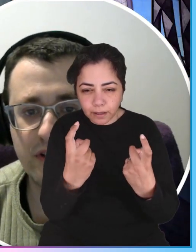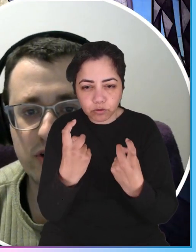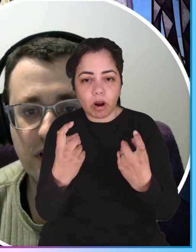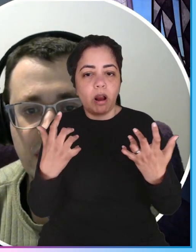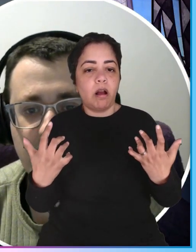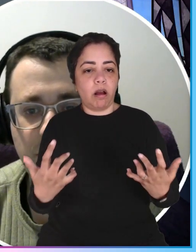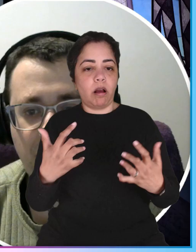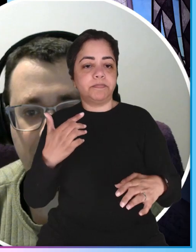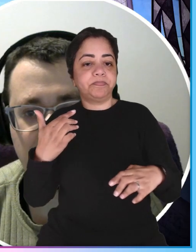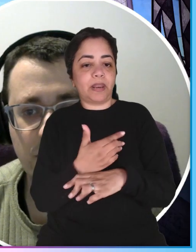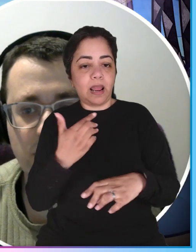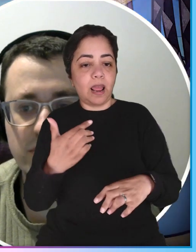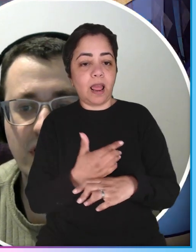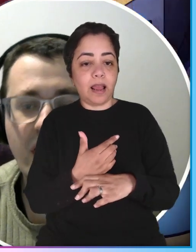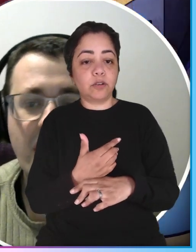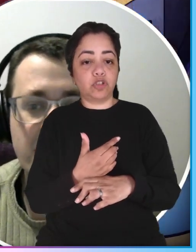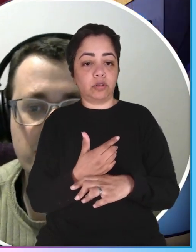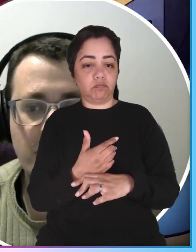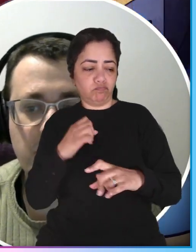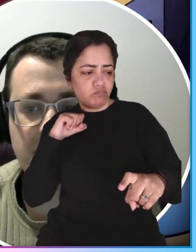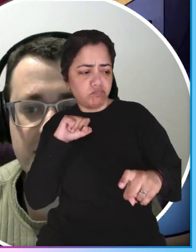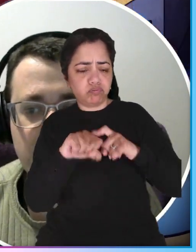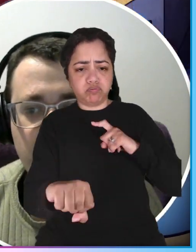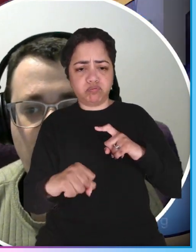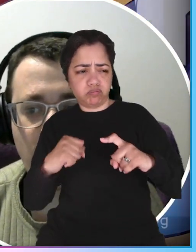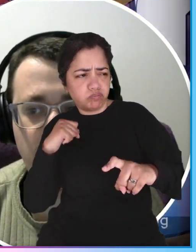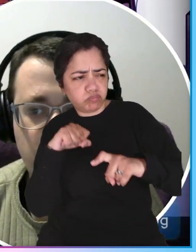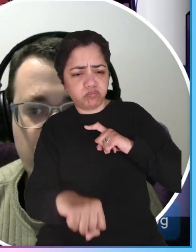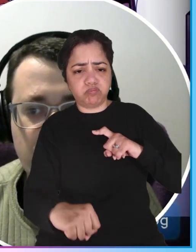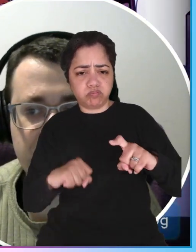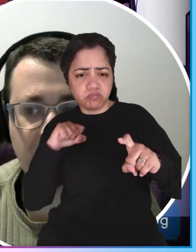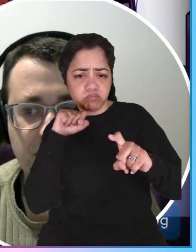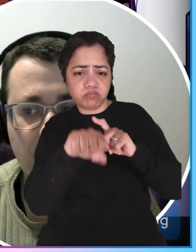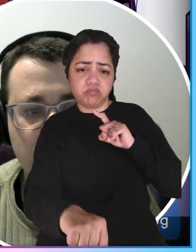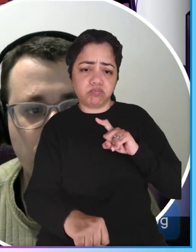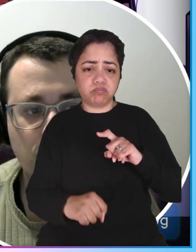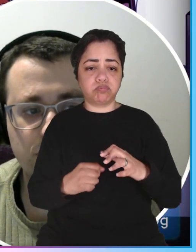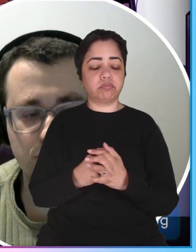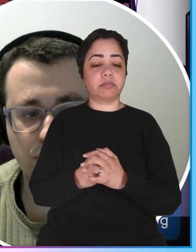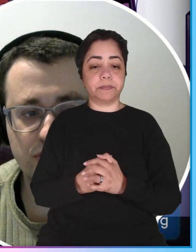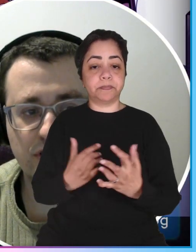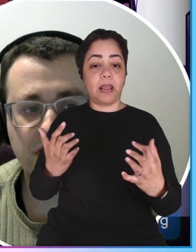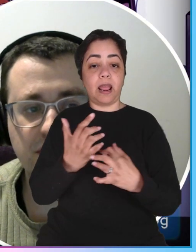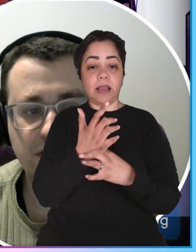visually impaired gamers, so I’m pleased more players are now able to enjoy it.